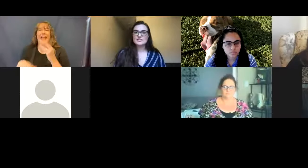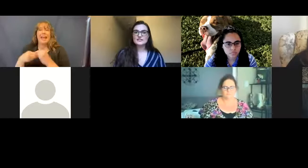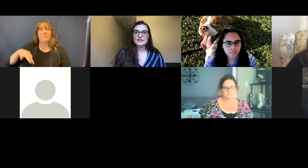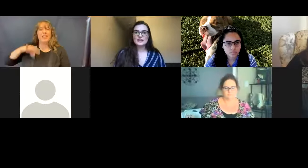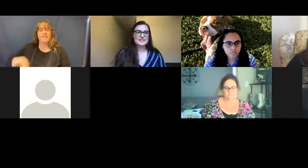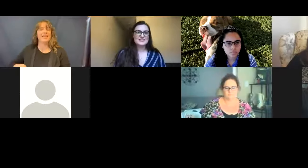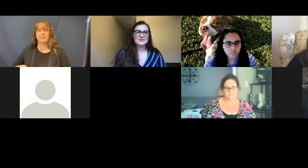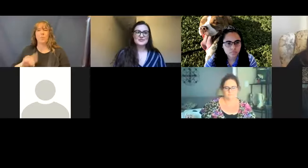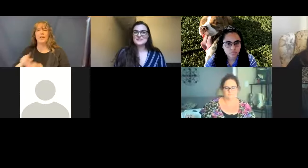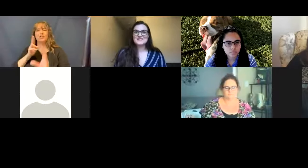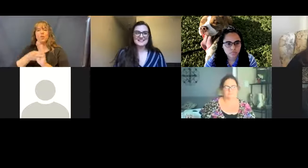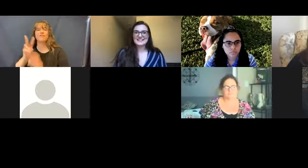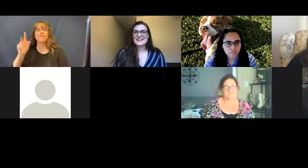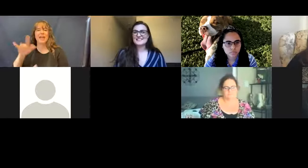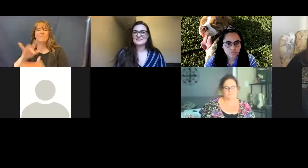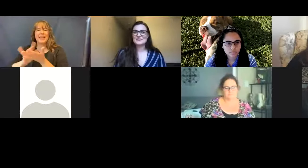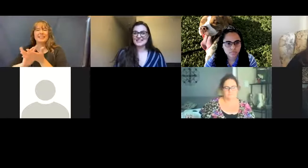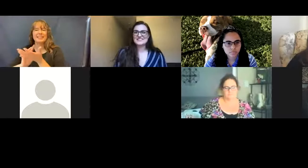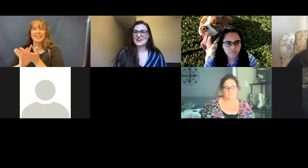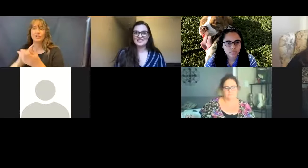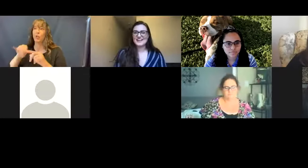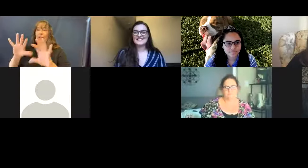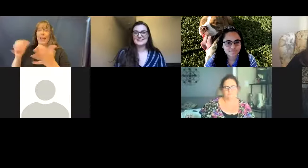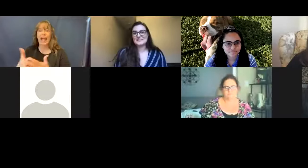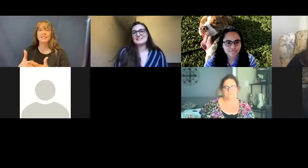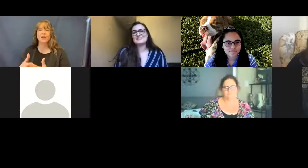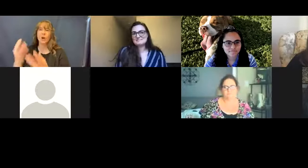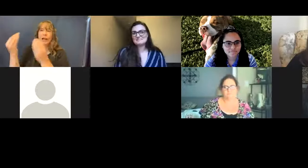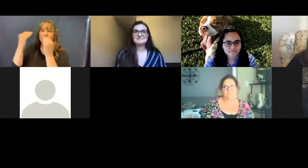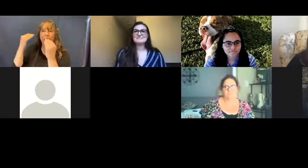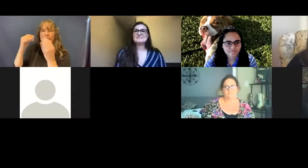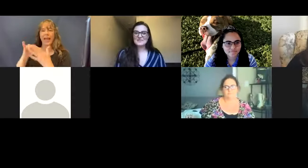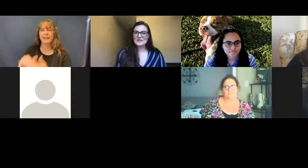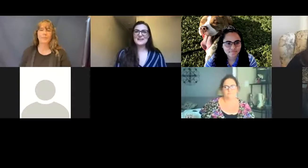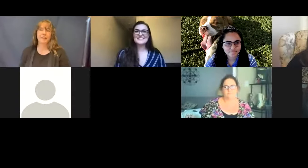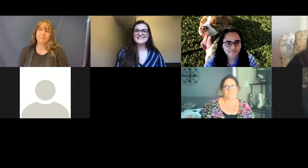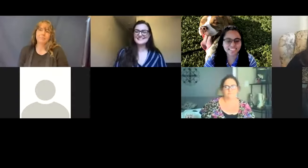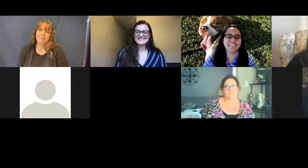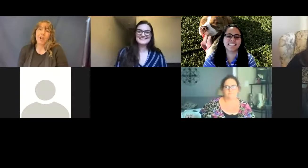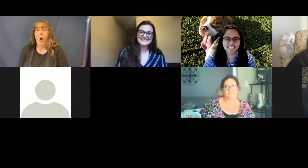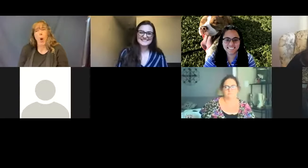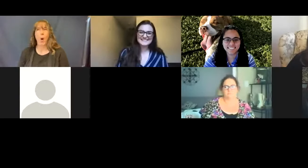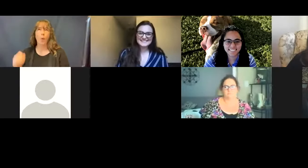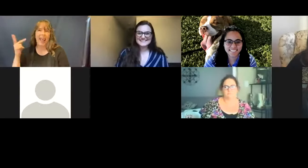veterinary medicine when we were in class and we're getting taught that. And I'm, like,